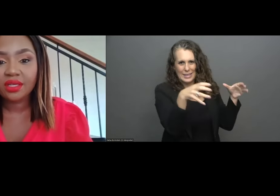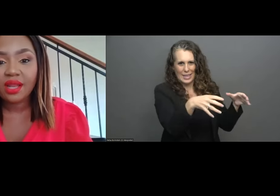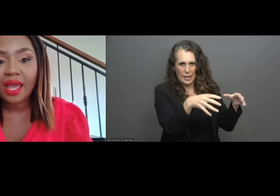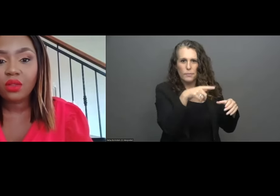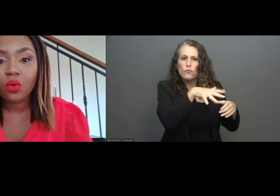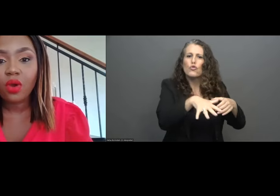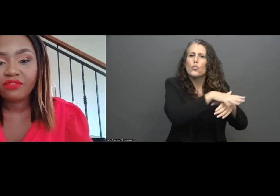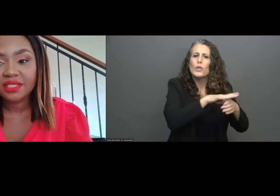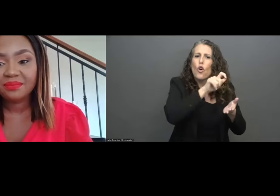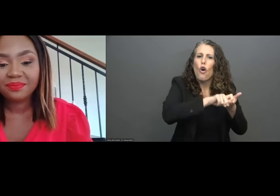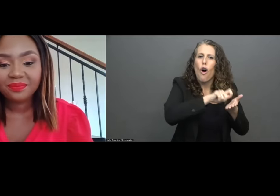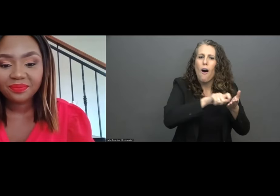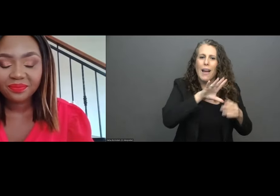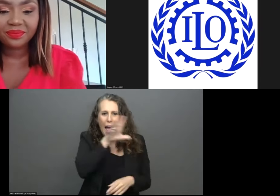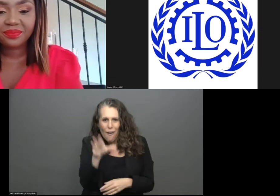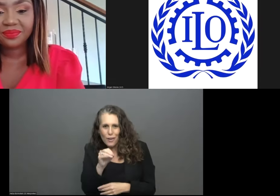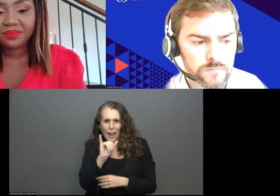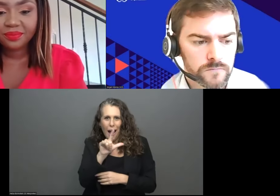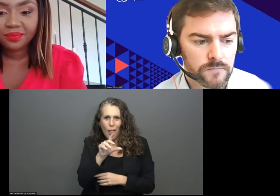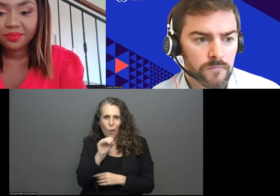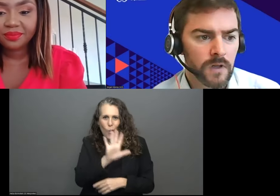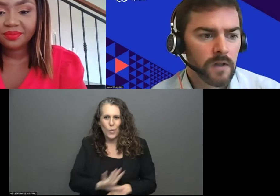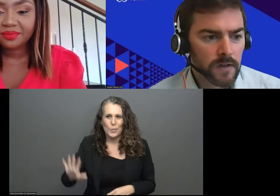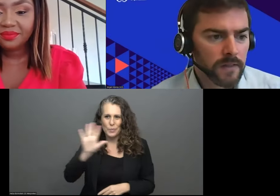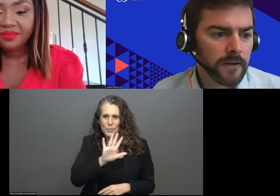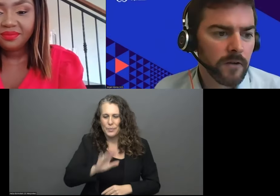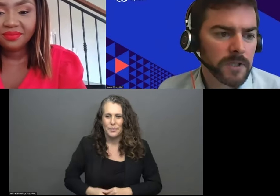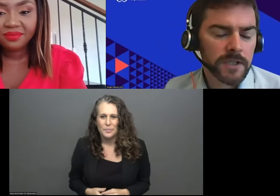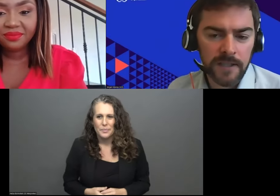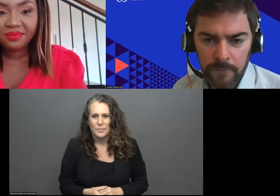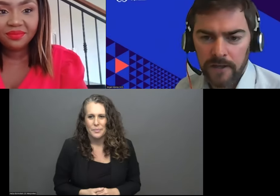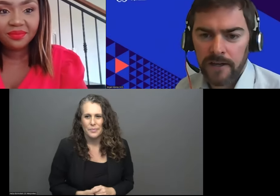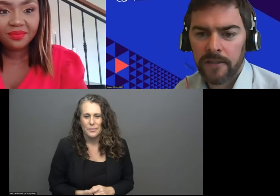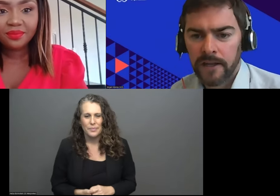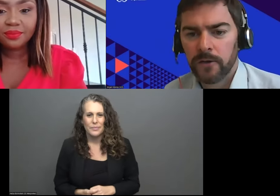African il office. 09:48:46 Thanks so much, Katie where and thank